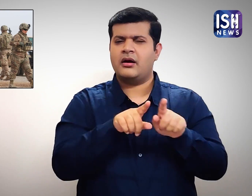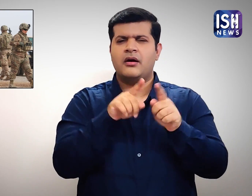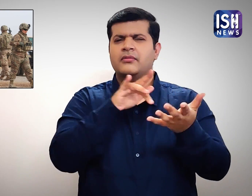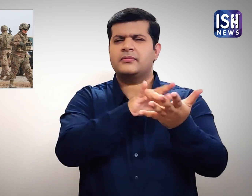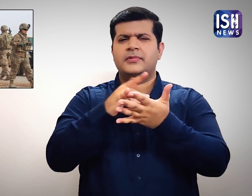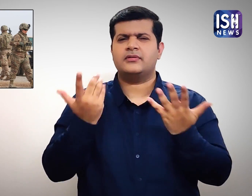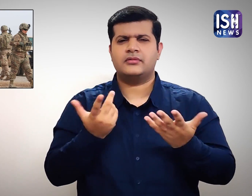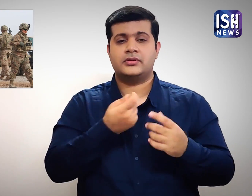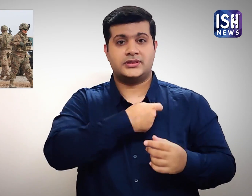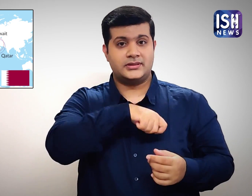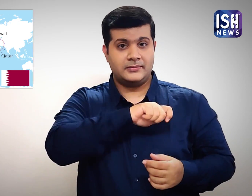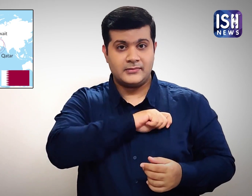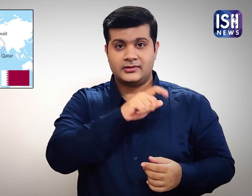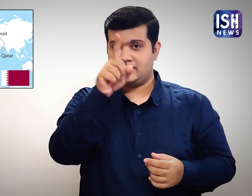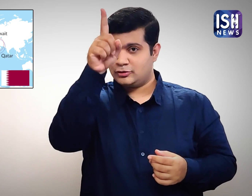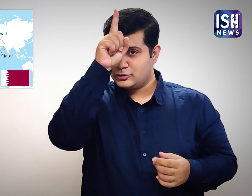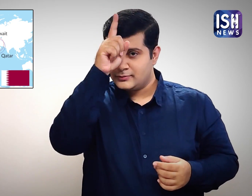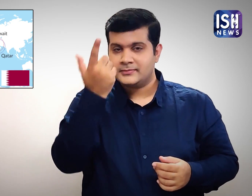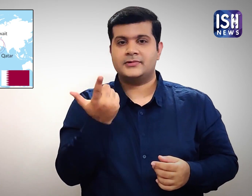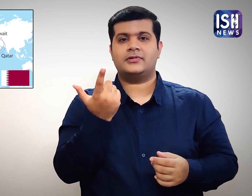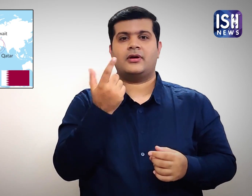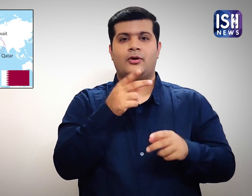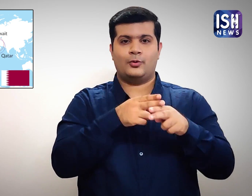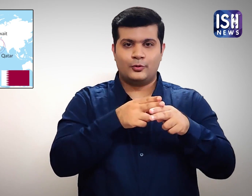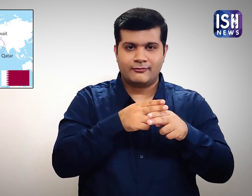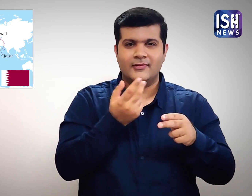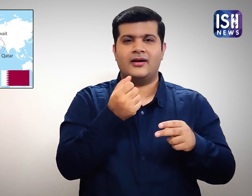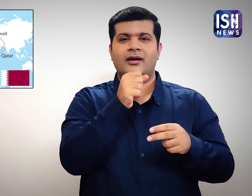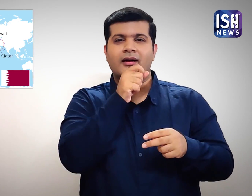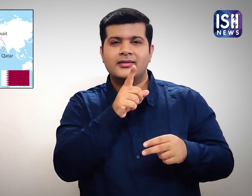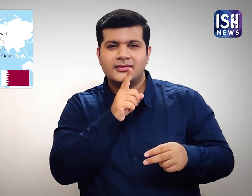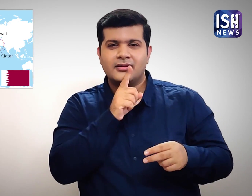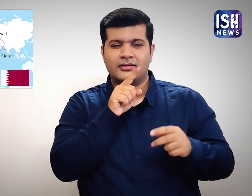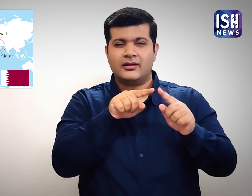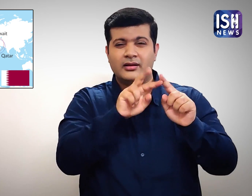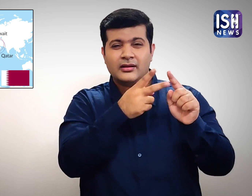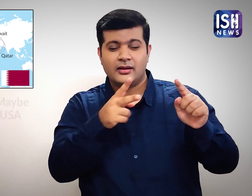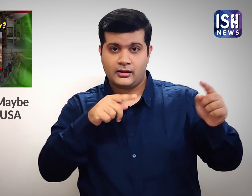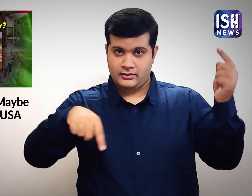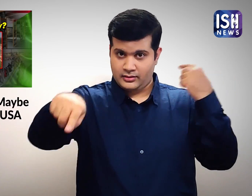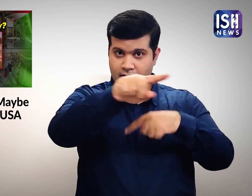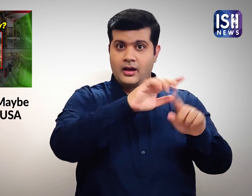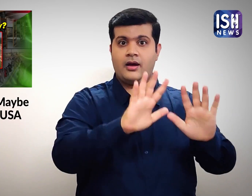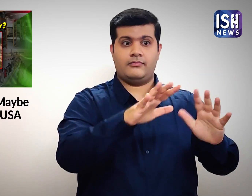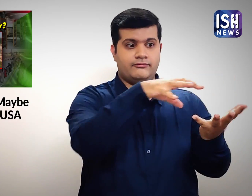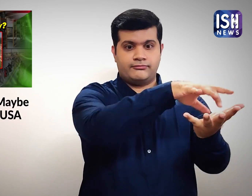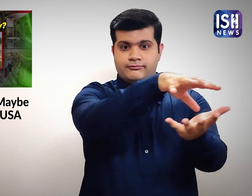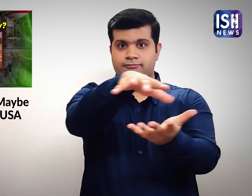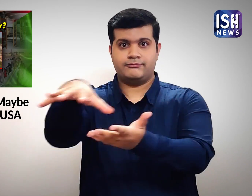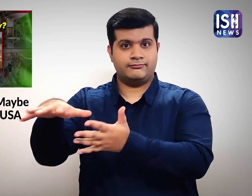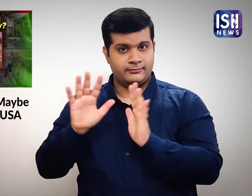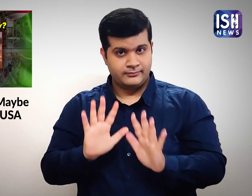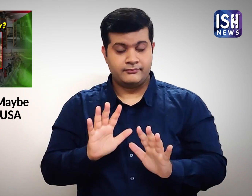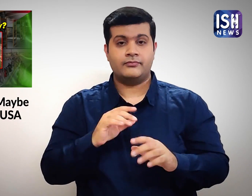These are in Spain, Germany, Kuwait, Qatar, etc.